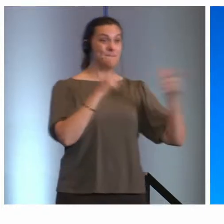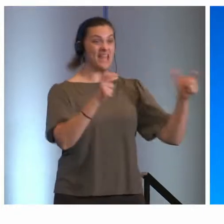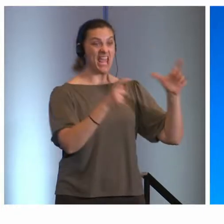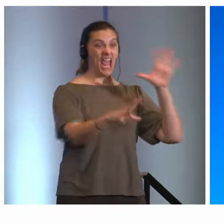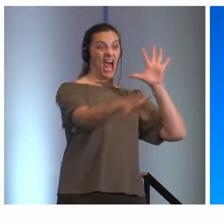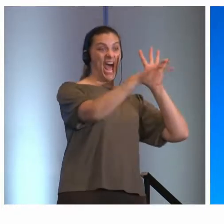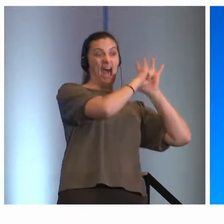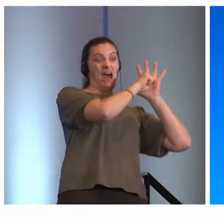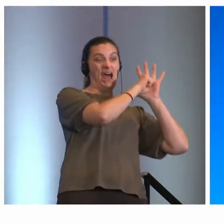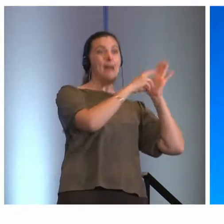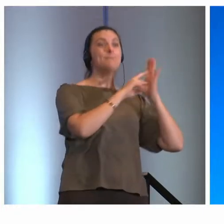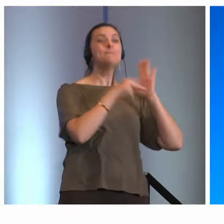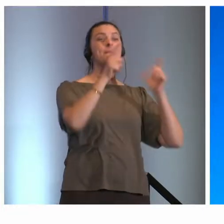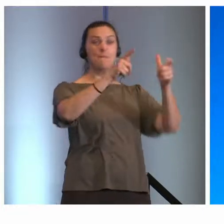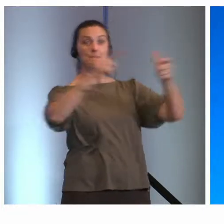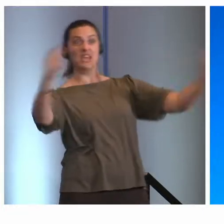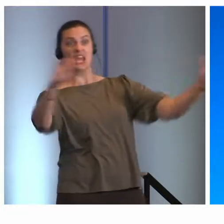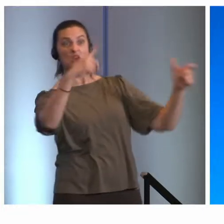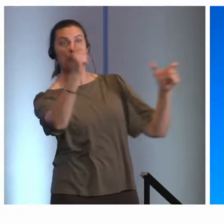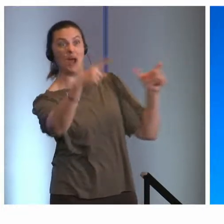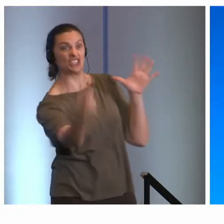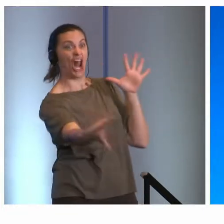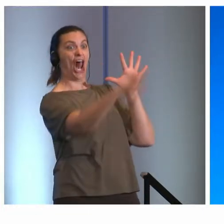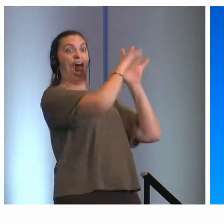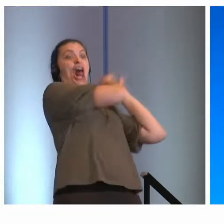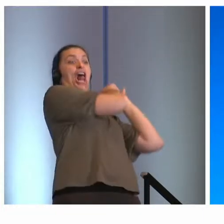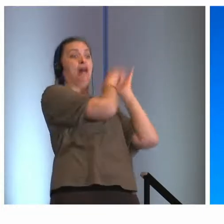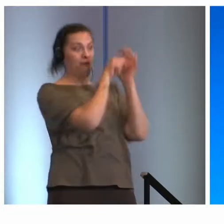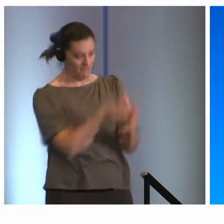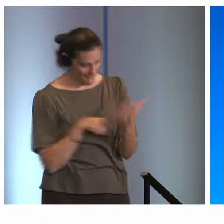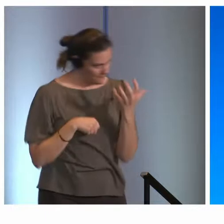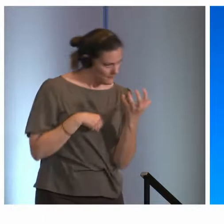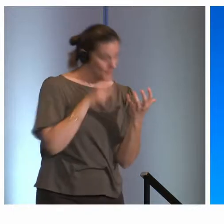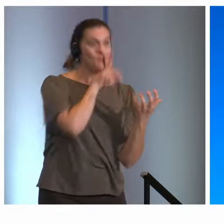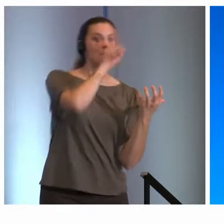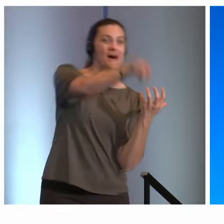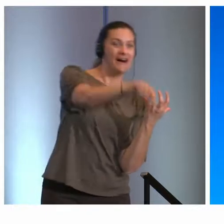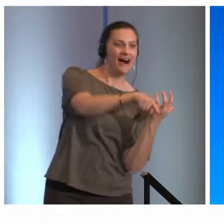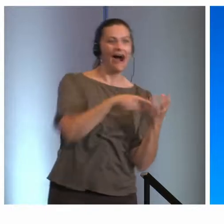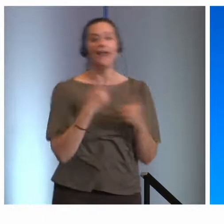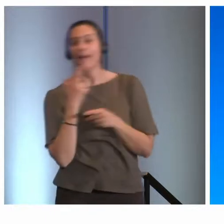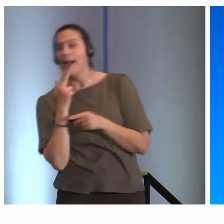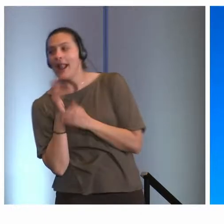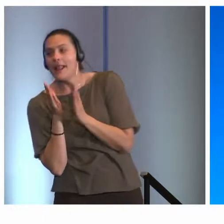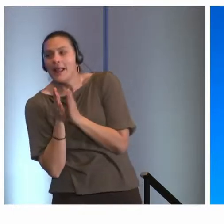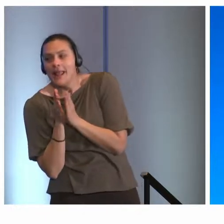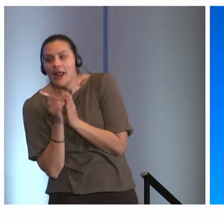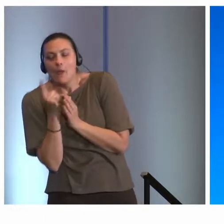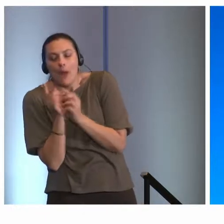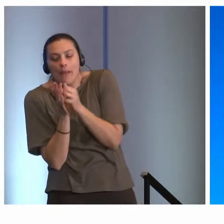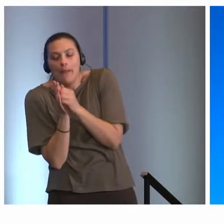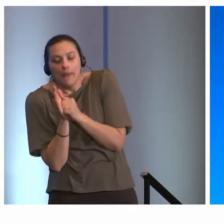Danny Woodburn: That's the premise here? Tari Hartman Squire: It was for big questions big baseball